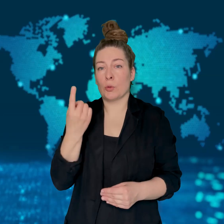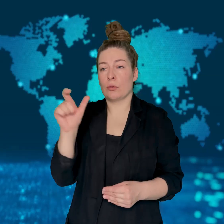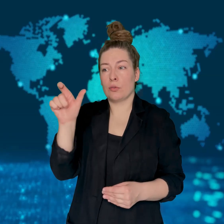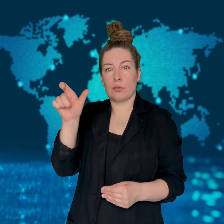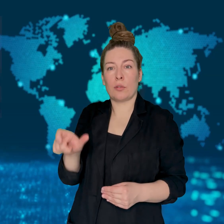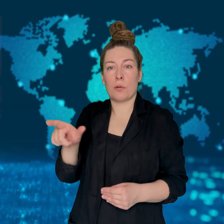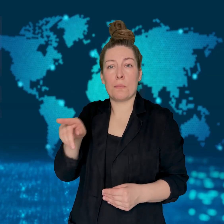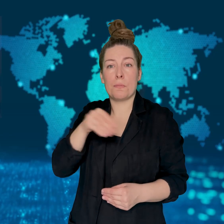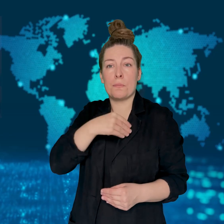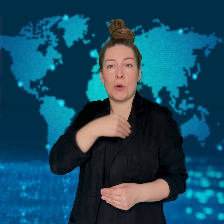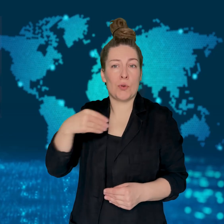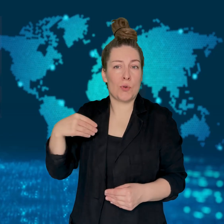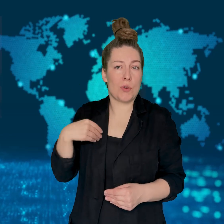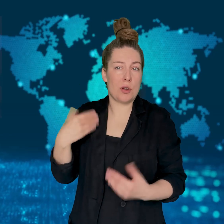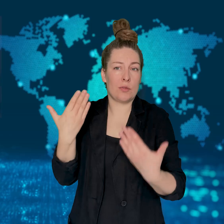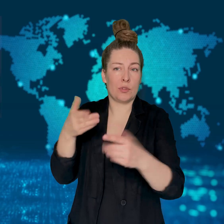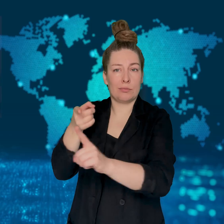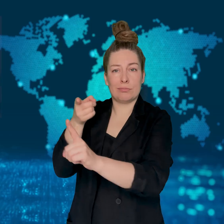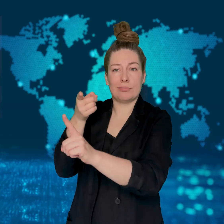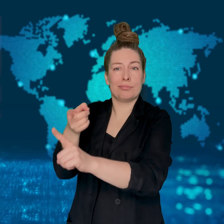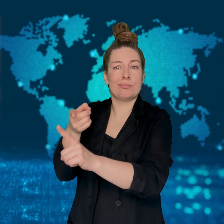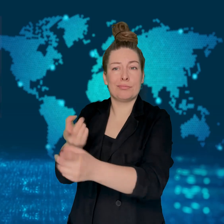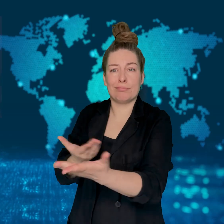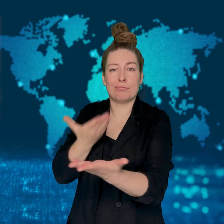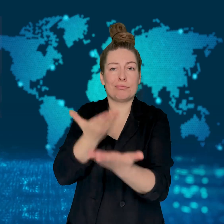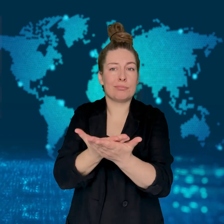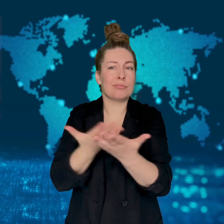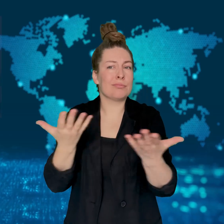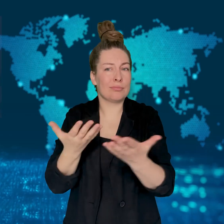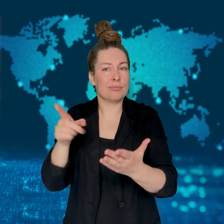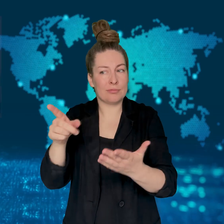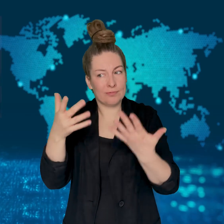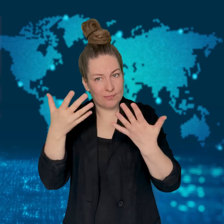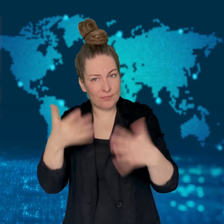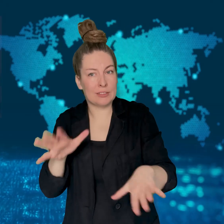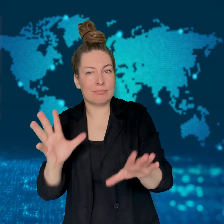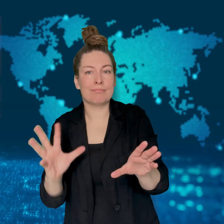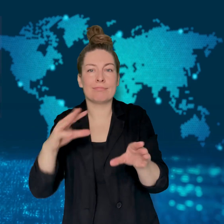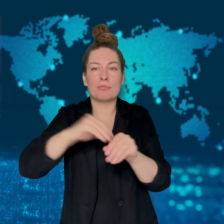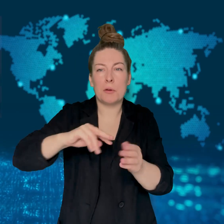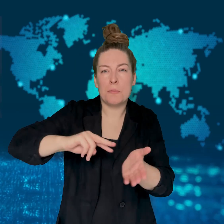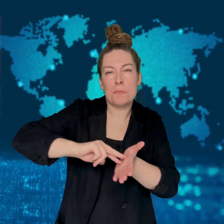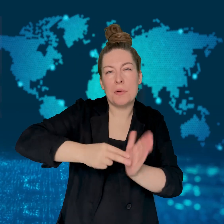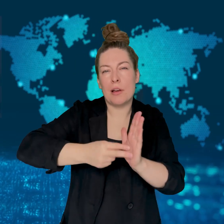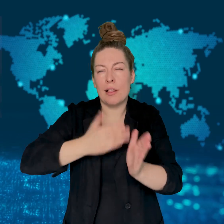[MONIKA]: A Polish man has been charged for his alleged involvement